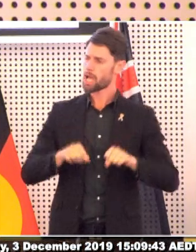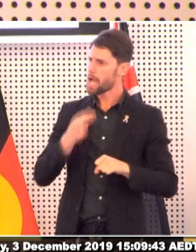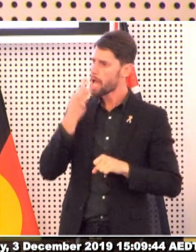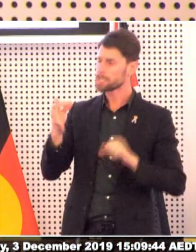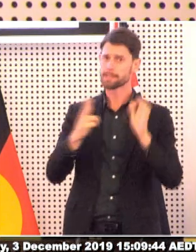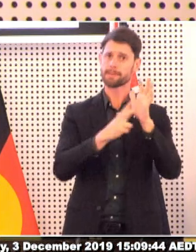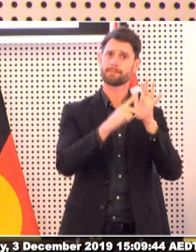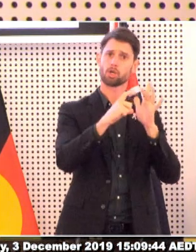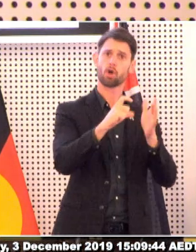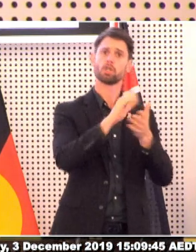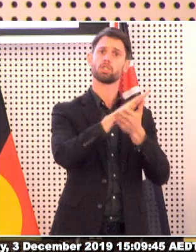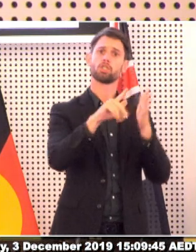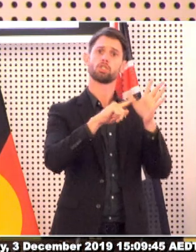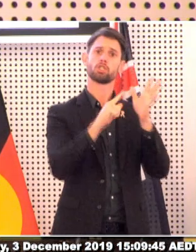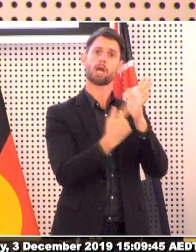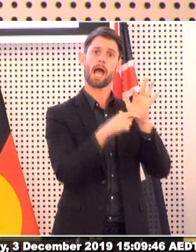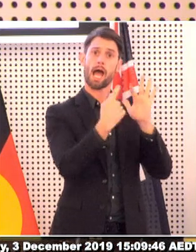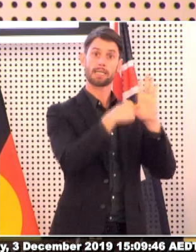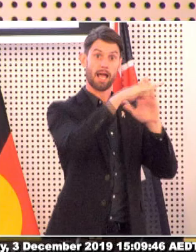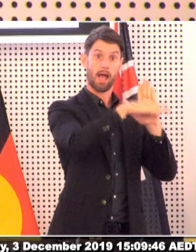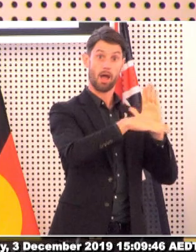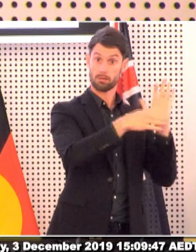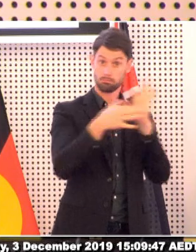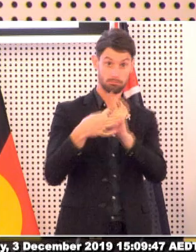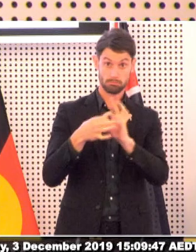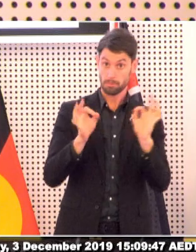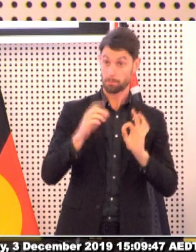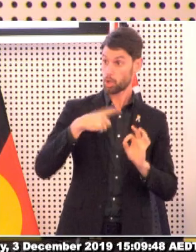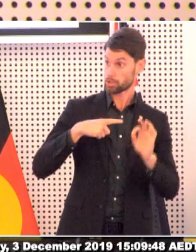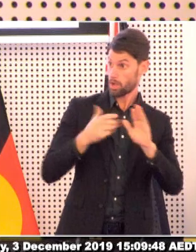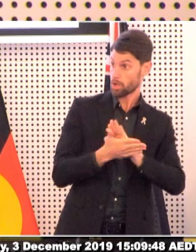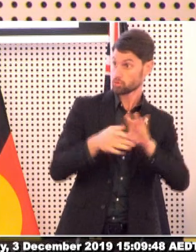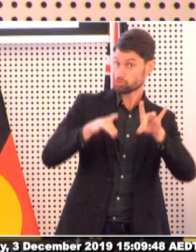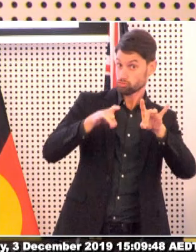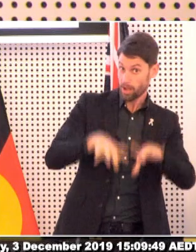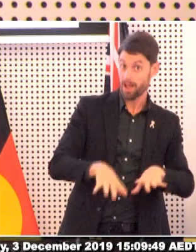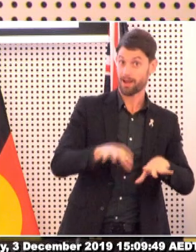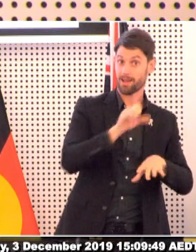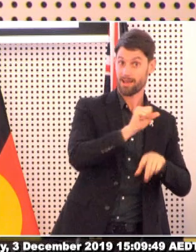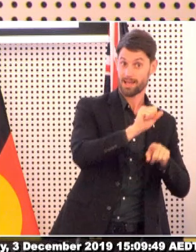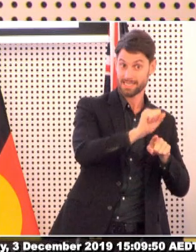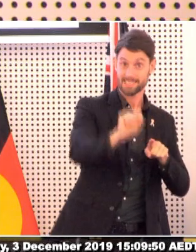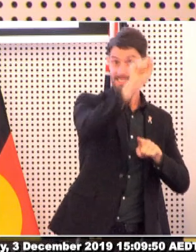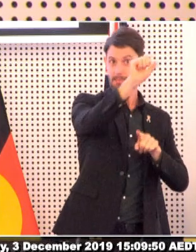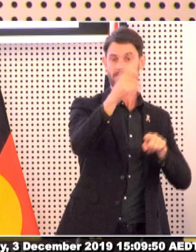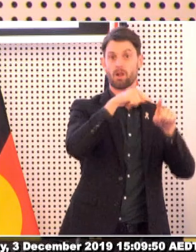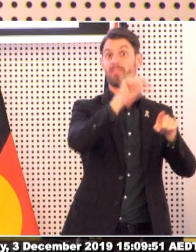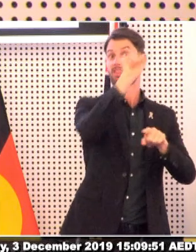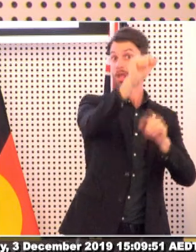- to any of those arrangements? No. Because they’re under the Commonwealth legislation and administrative arrangements. Yes.